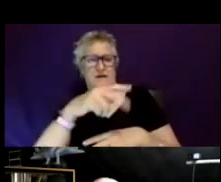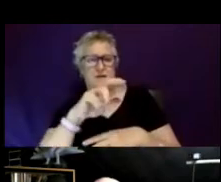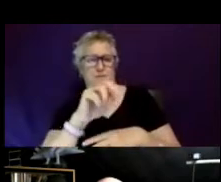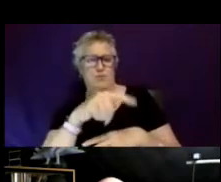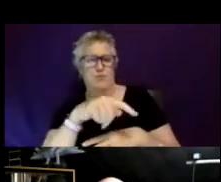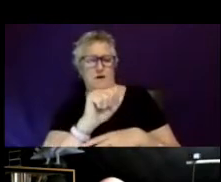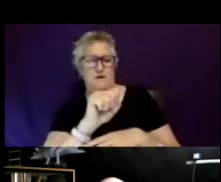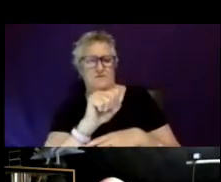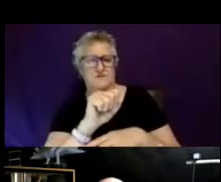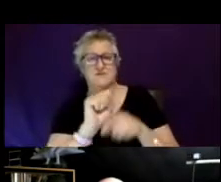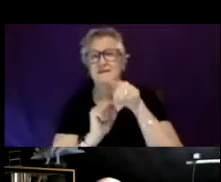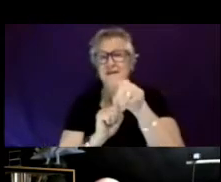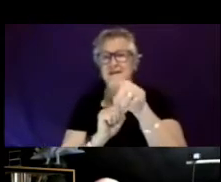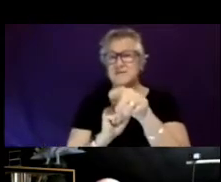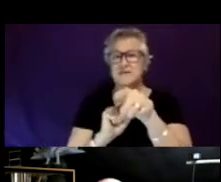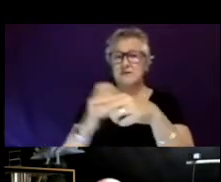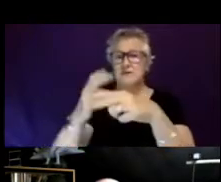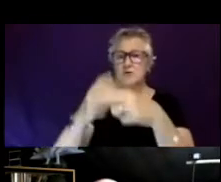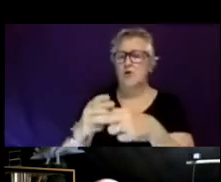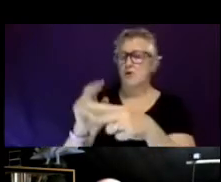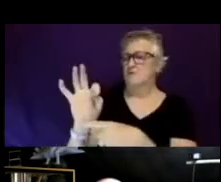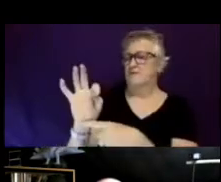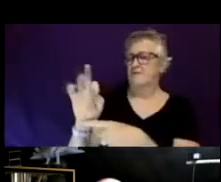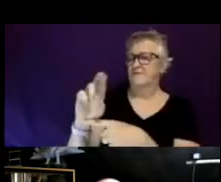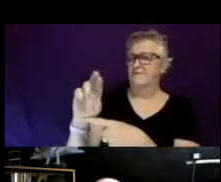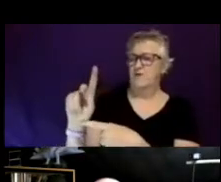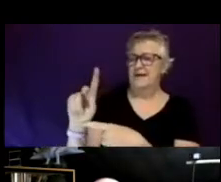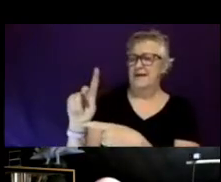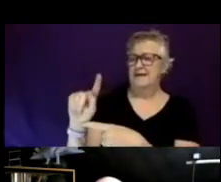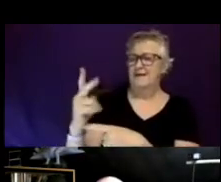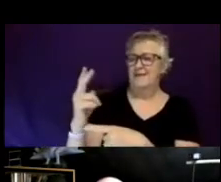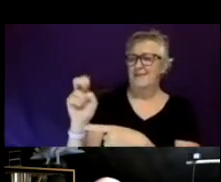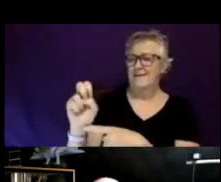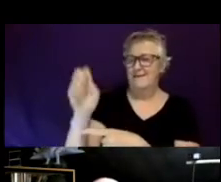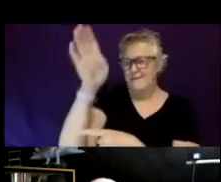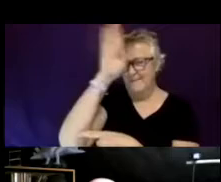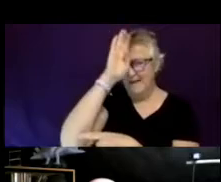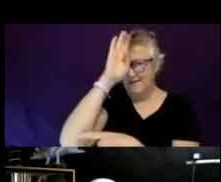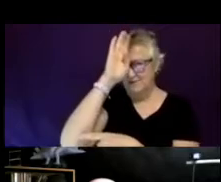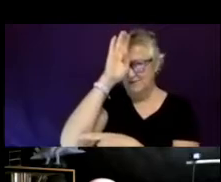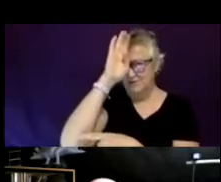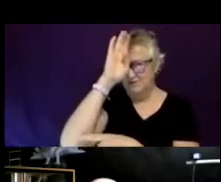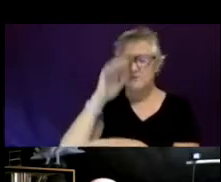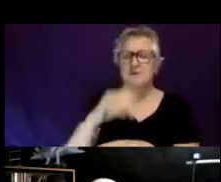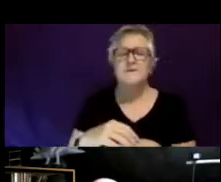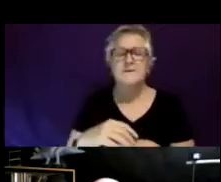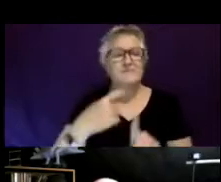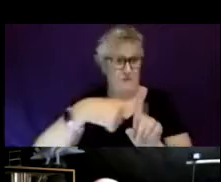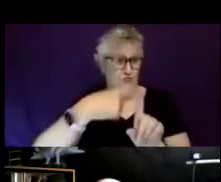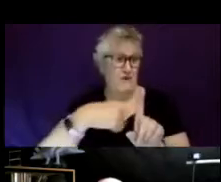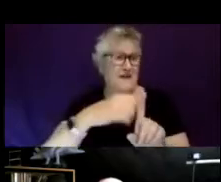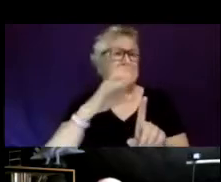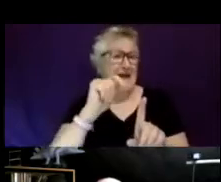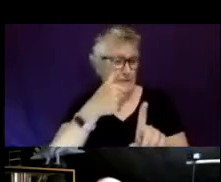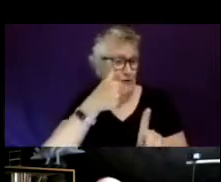Uh, and in fact they rented out these girls, and a lot of my other sculptures. The, the main character was supposed to be a metal sculptor.